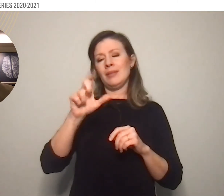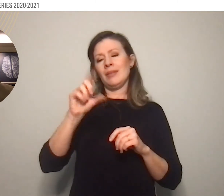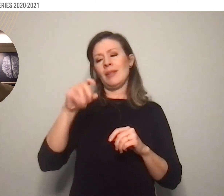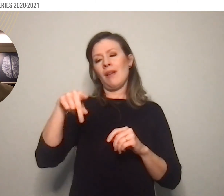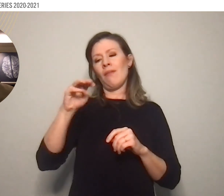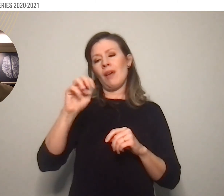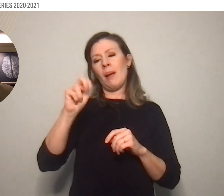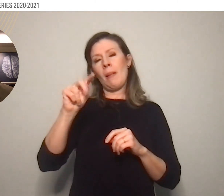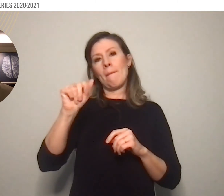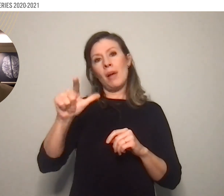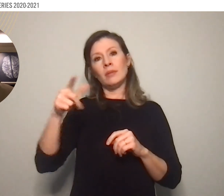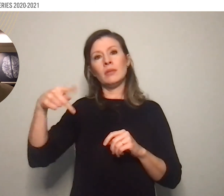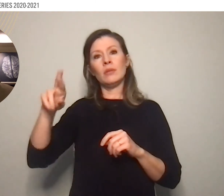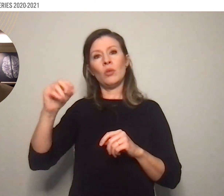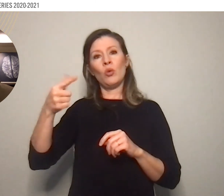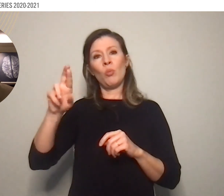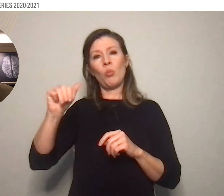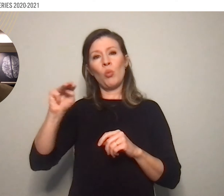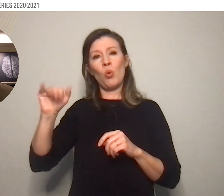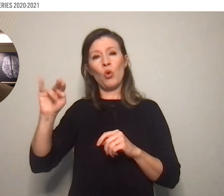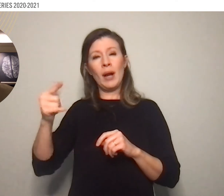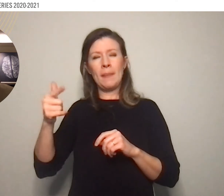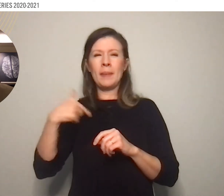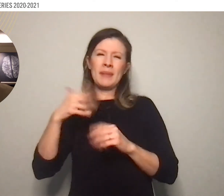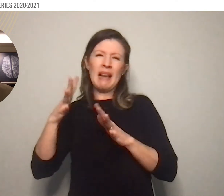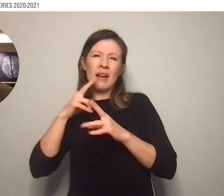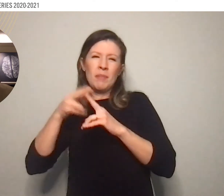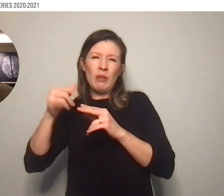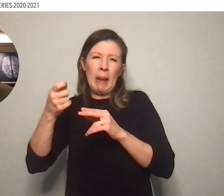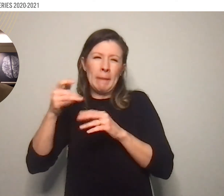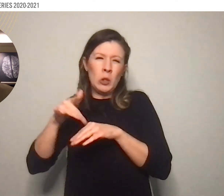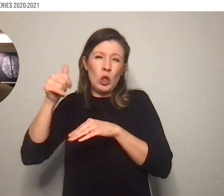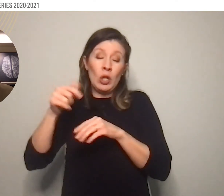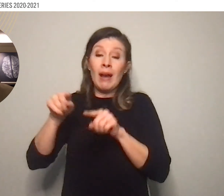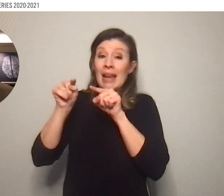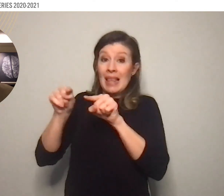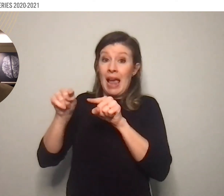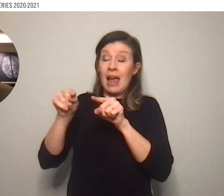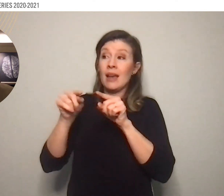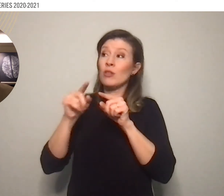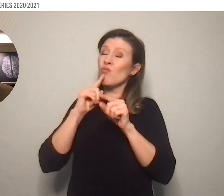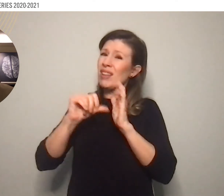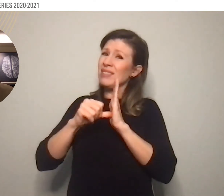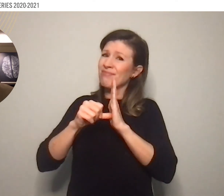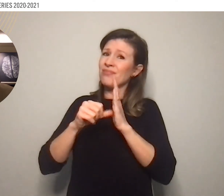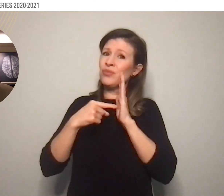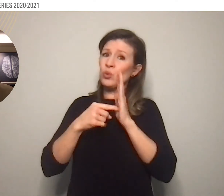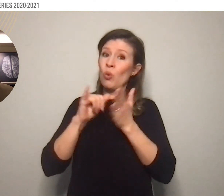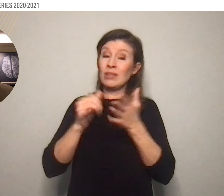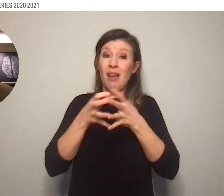I kind of hinted at this a little bit earlier. This phenomenon relates, or highlights that many of our